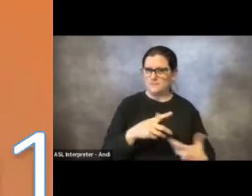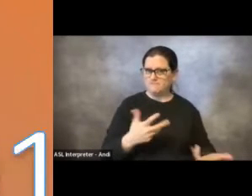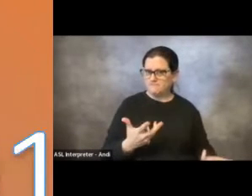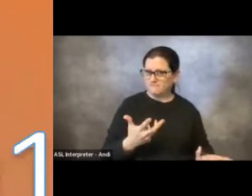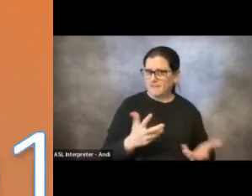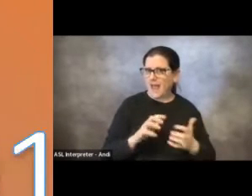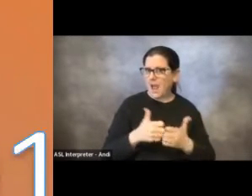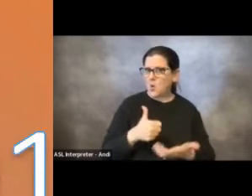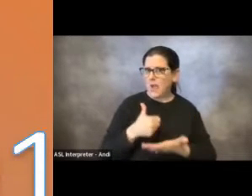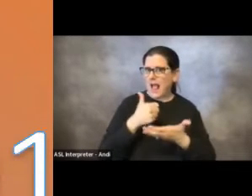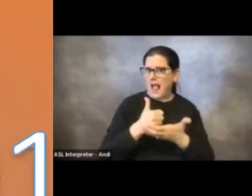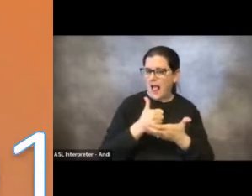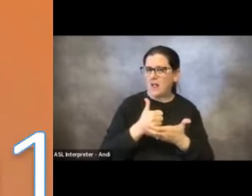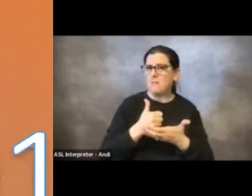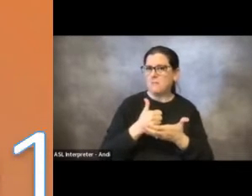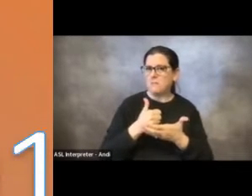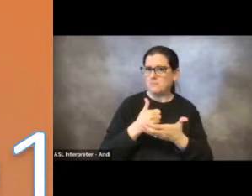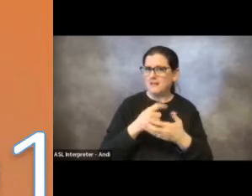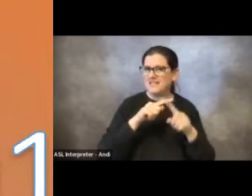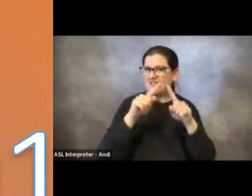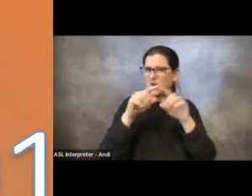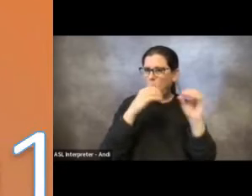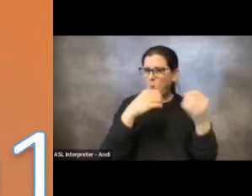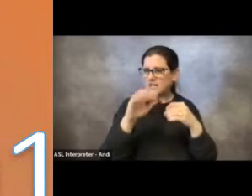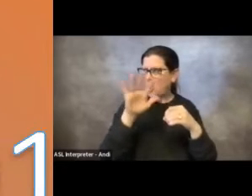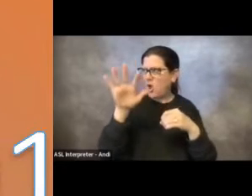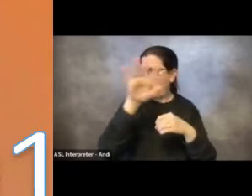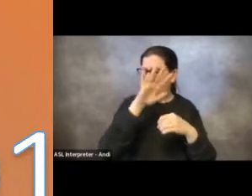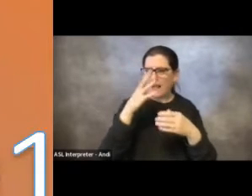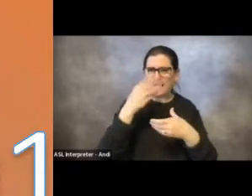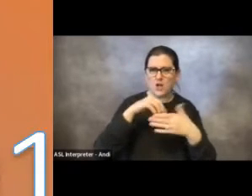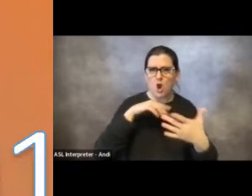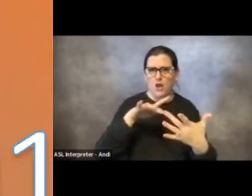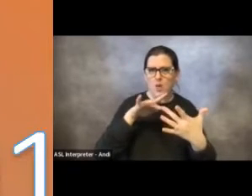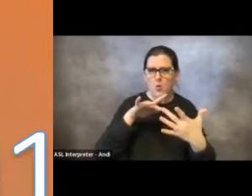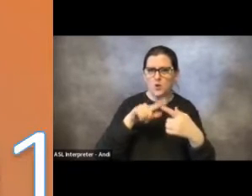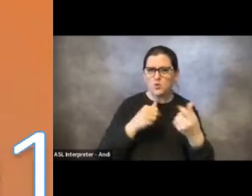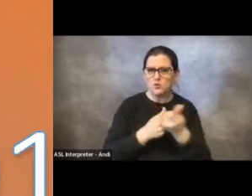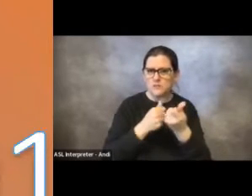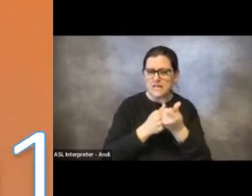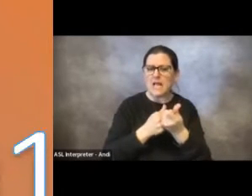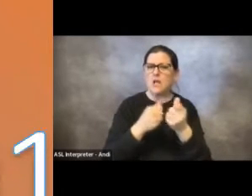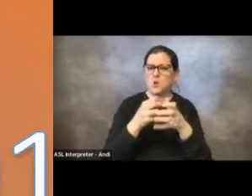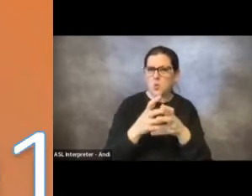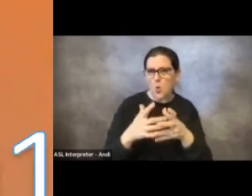help the actual organizations within our network, sustain, grow, and enhance their